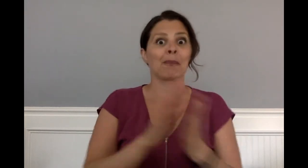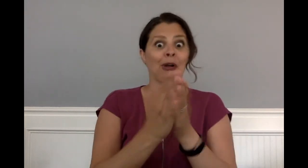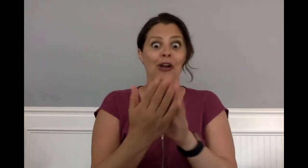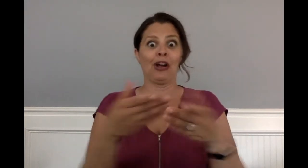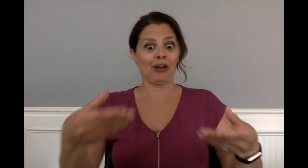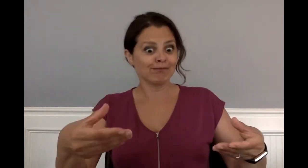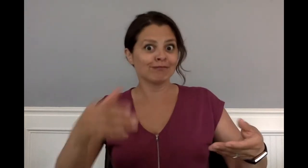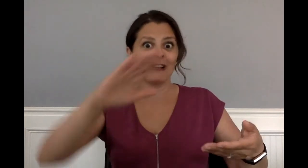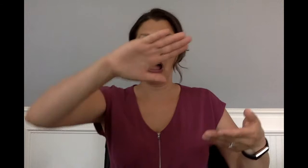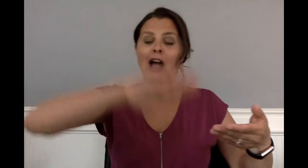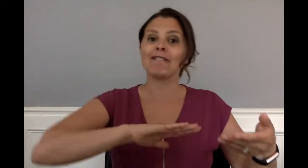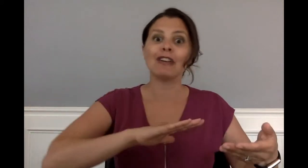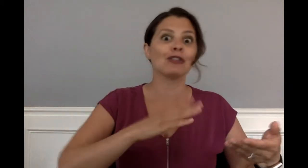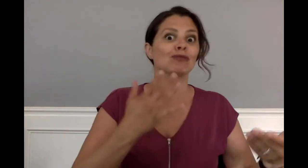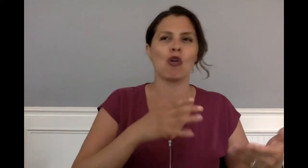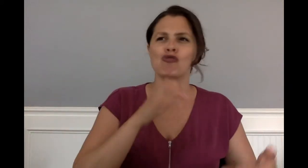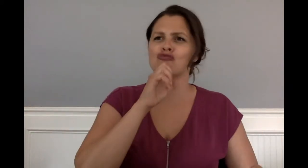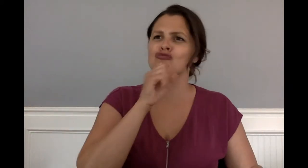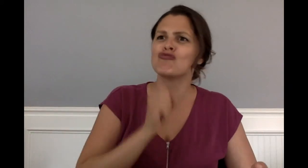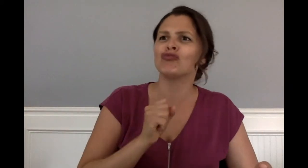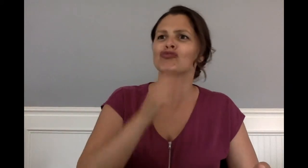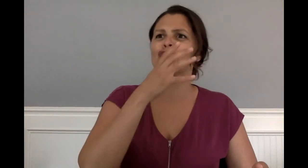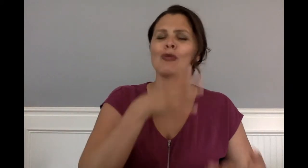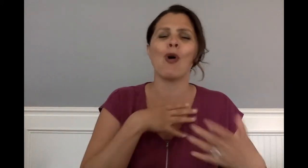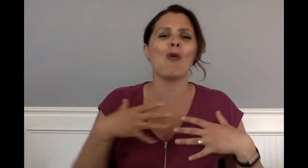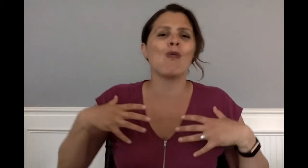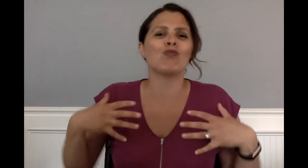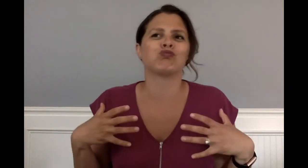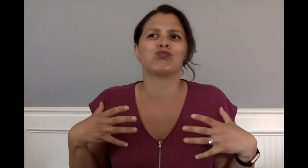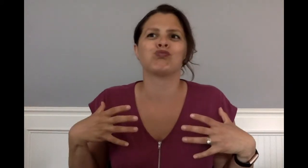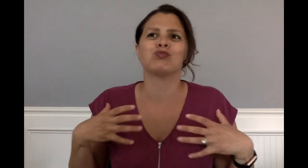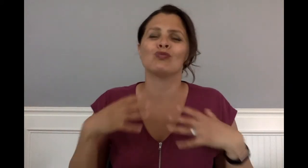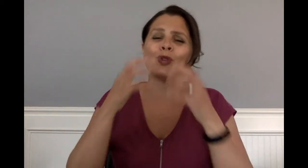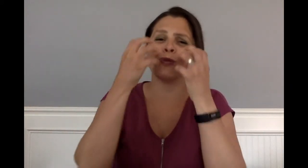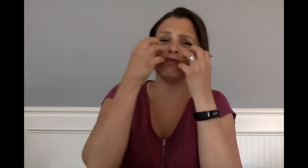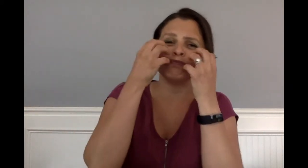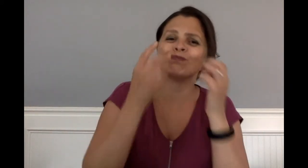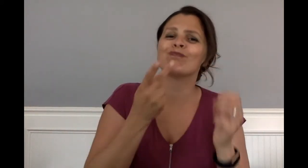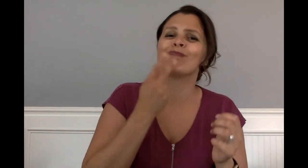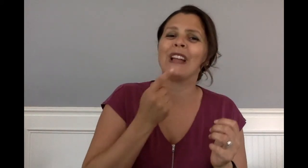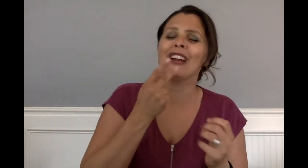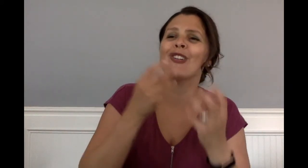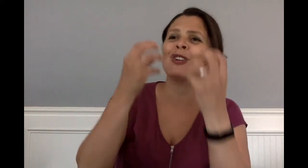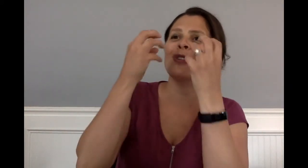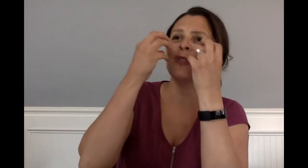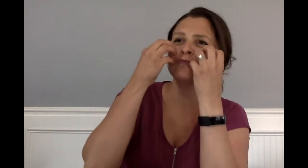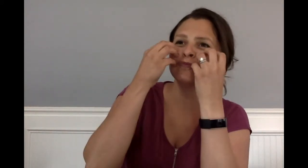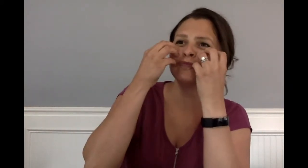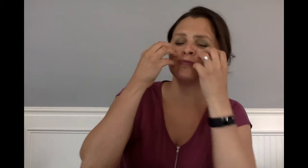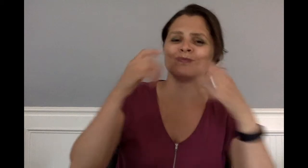On the front was a picture of a plump grandma with rosy cheeks.